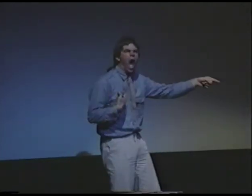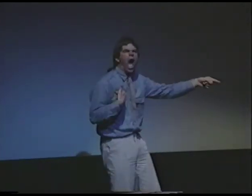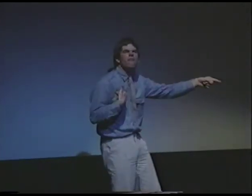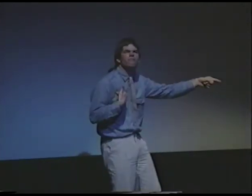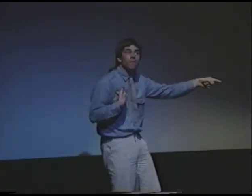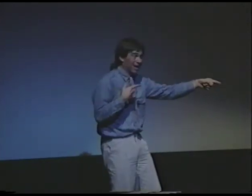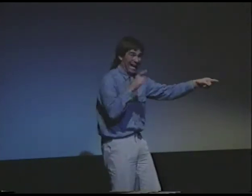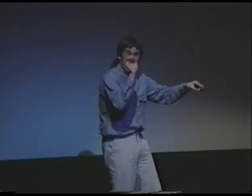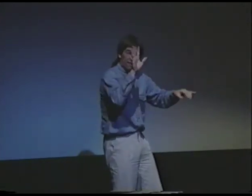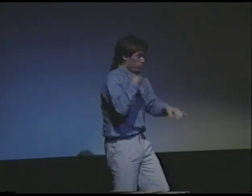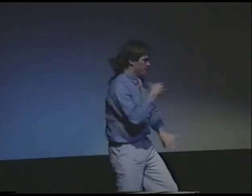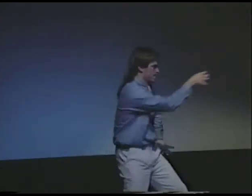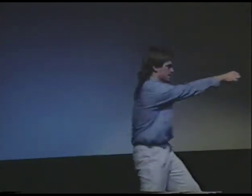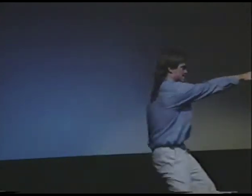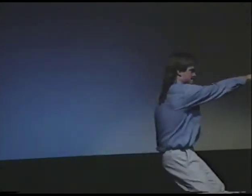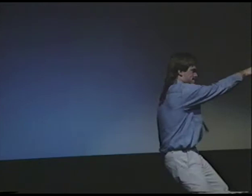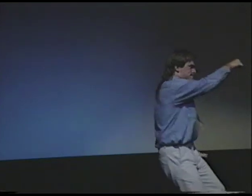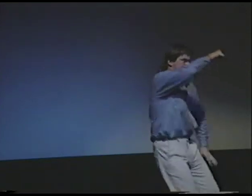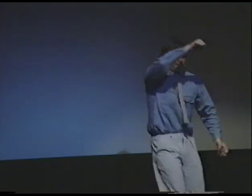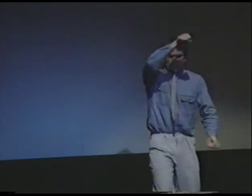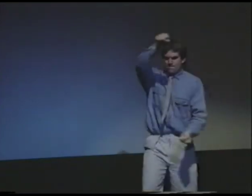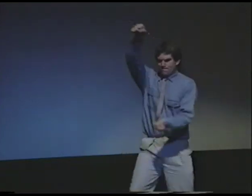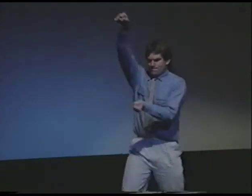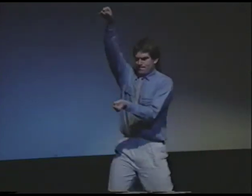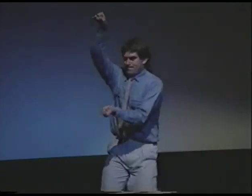I was going through the town.